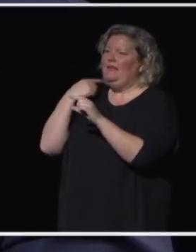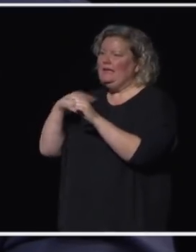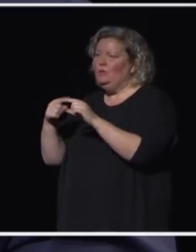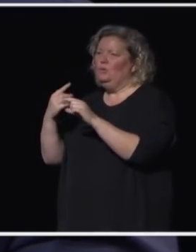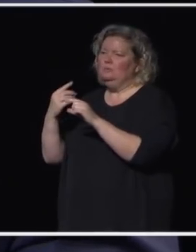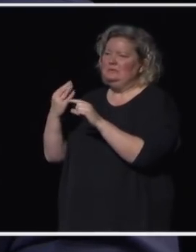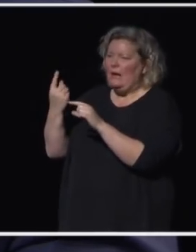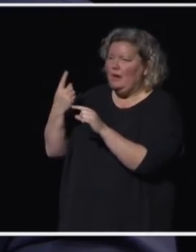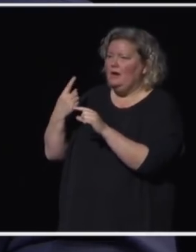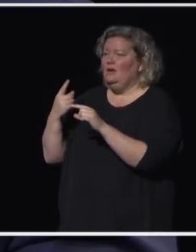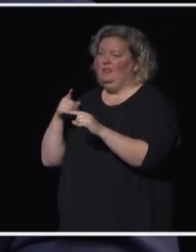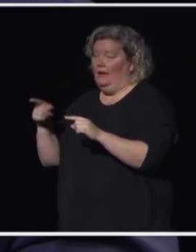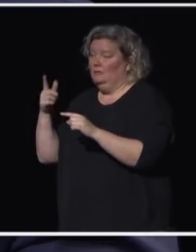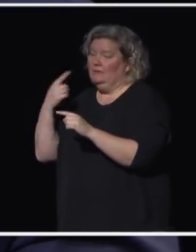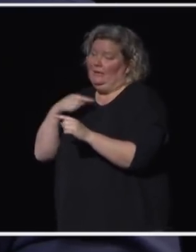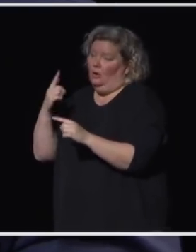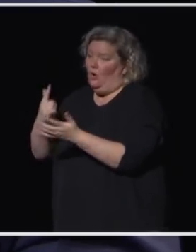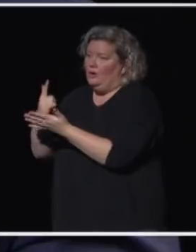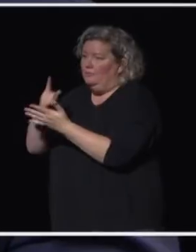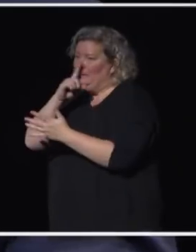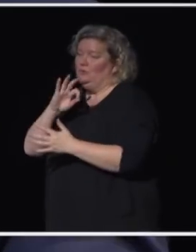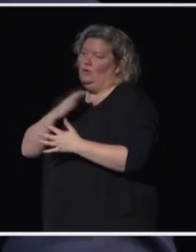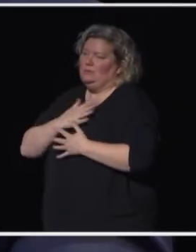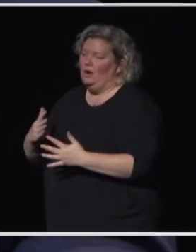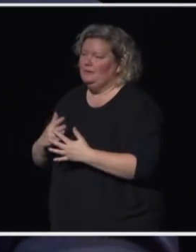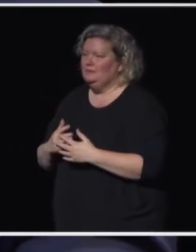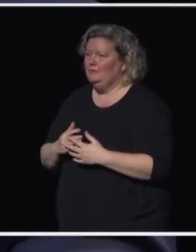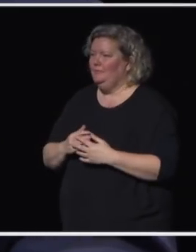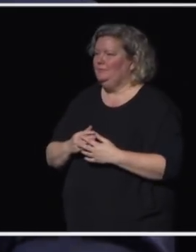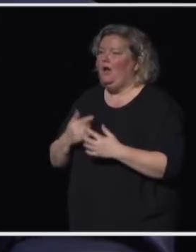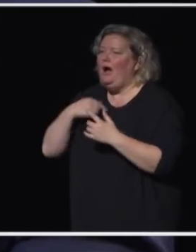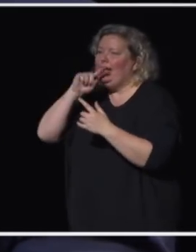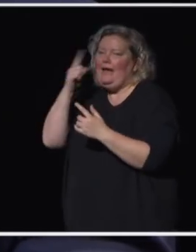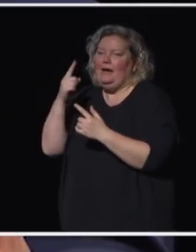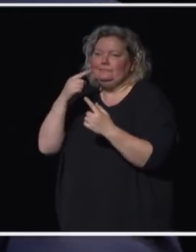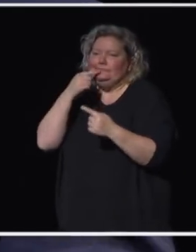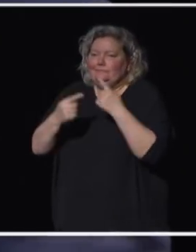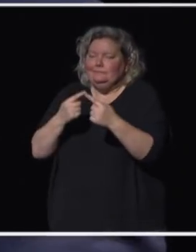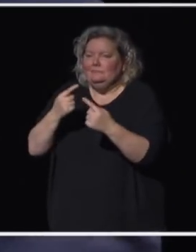so I wasn't particularly surprised by that. I can't emphasise to you how common not just police brutality